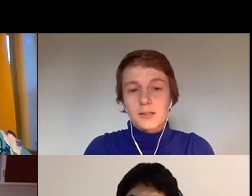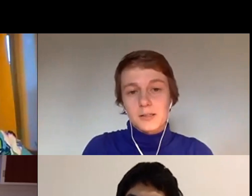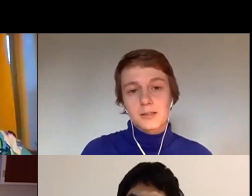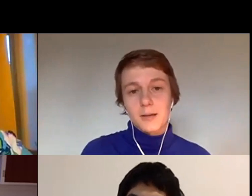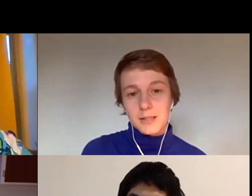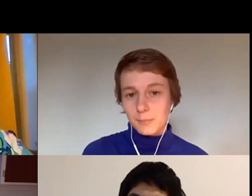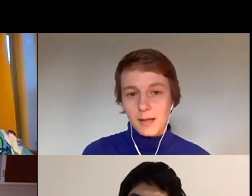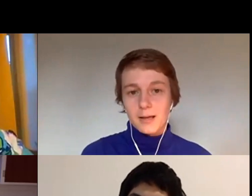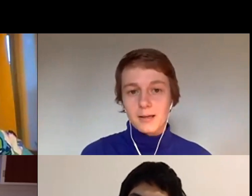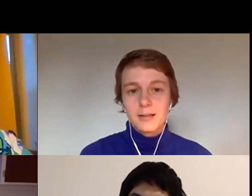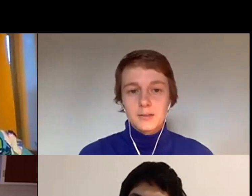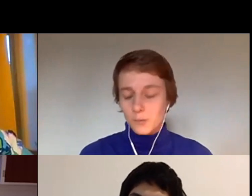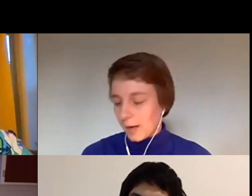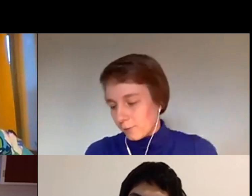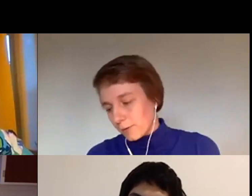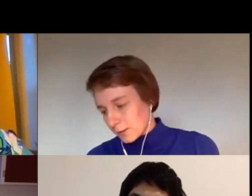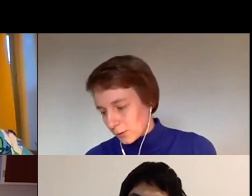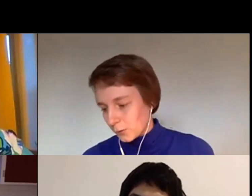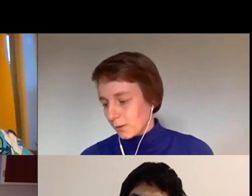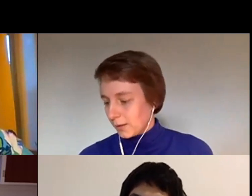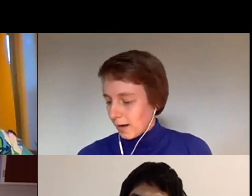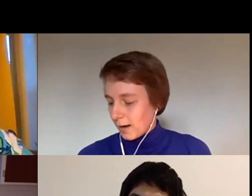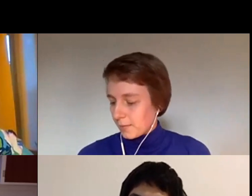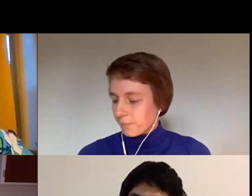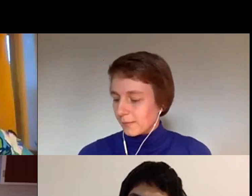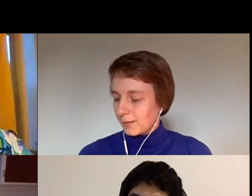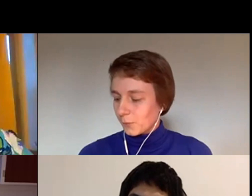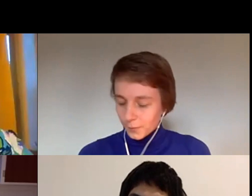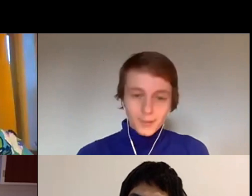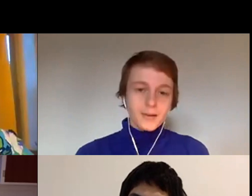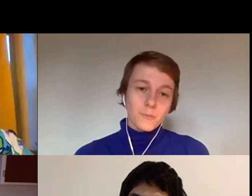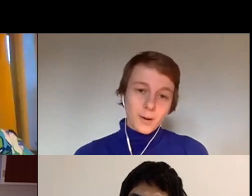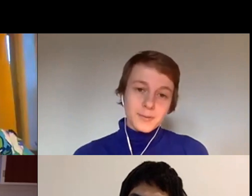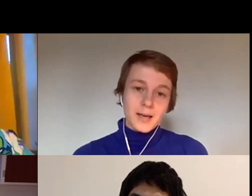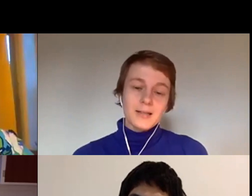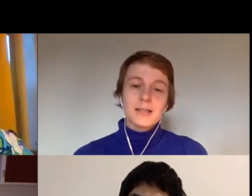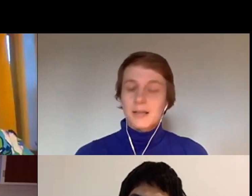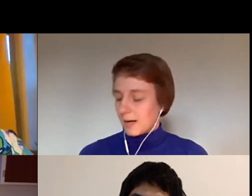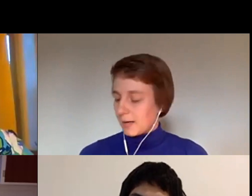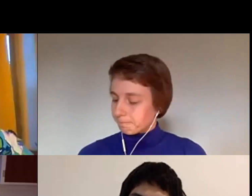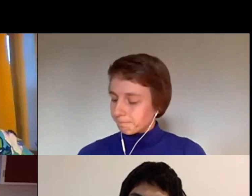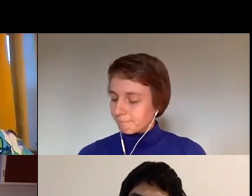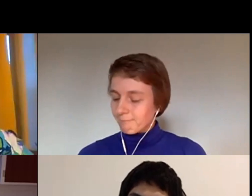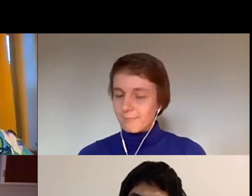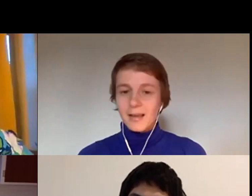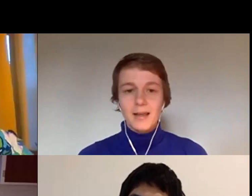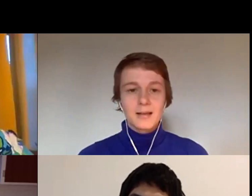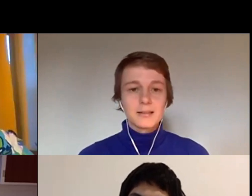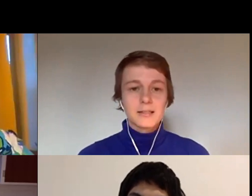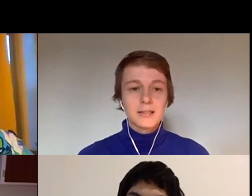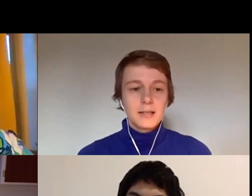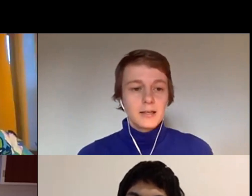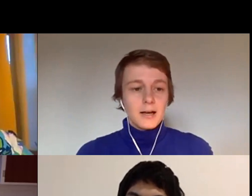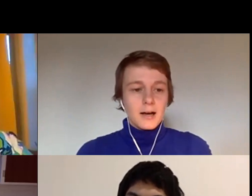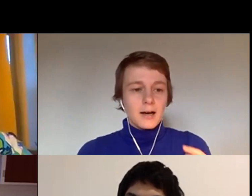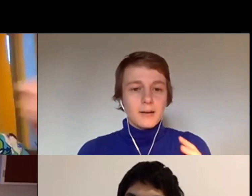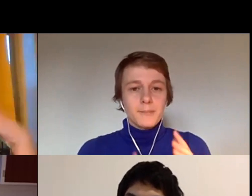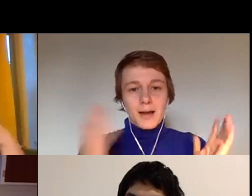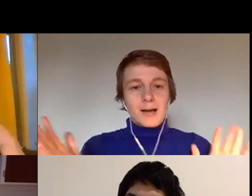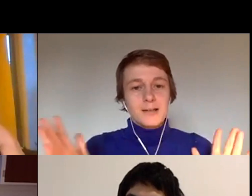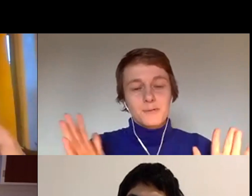come into play. So we have this new workbook and website. And yeah, I definitely want to